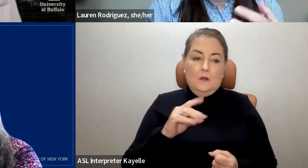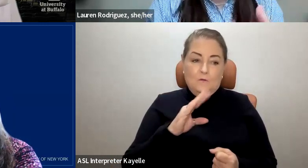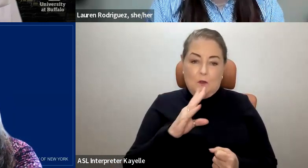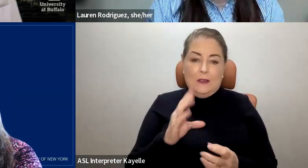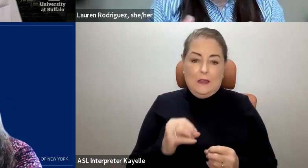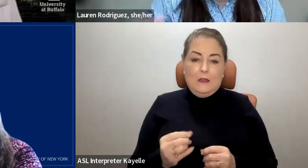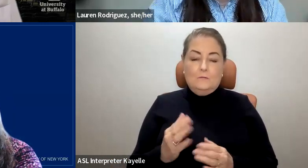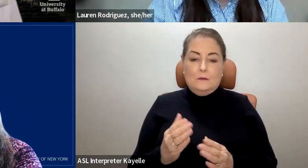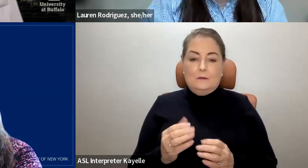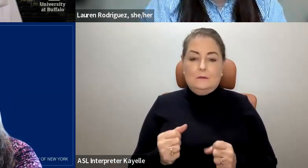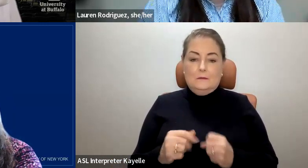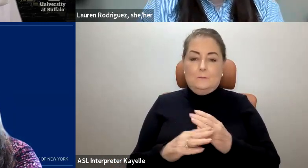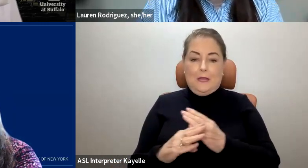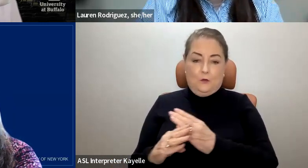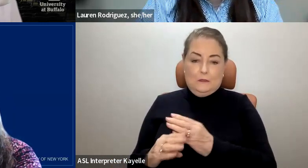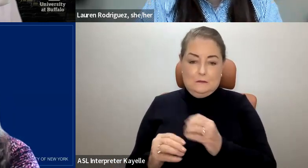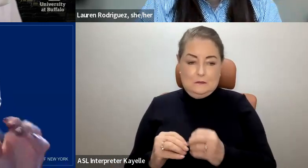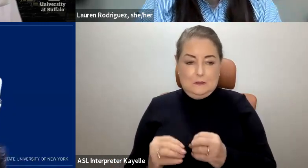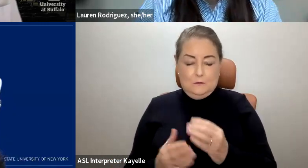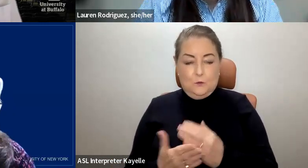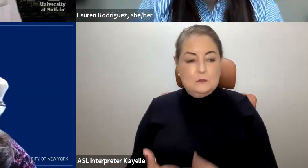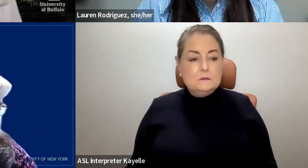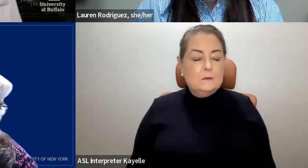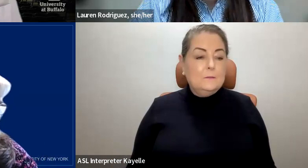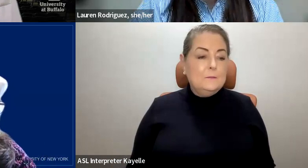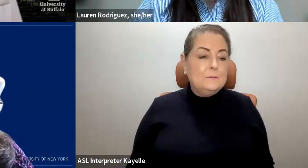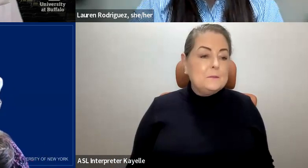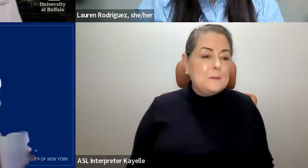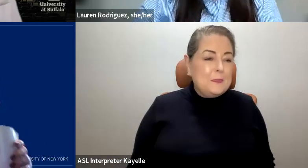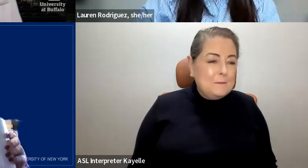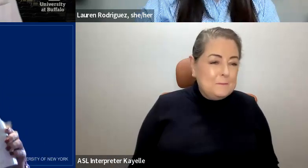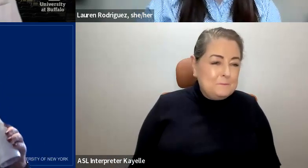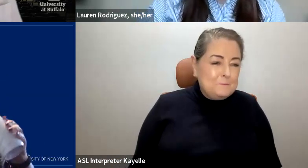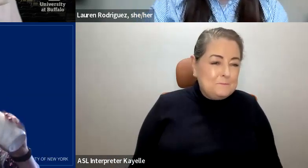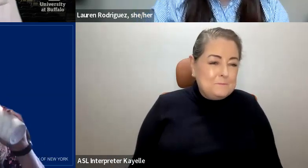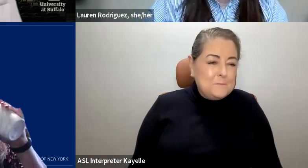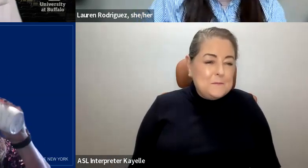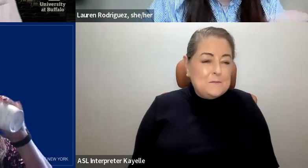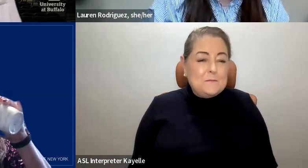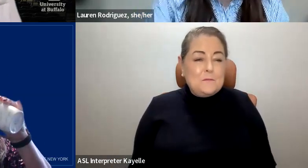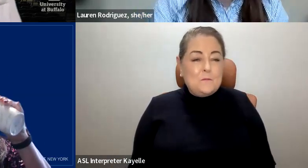barriers in the courses. And, as of 2023, I just connected with